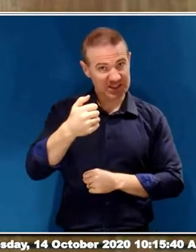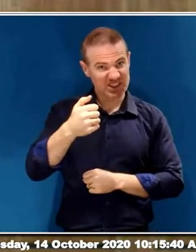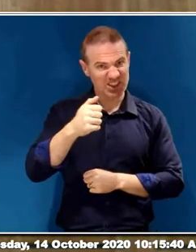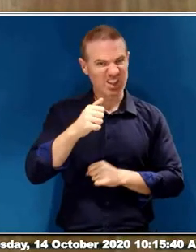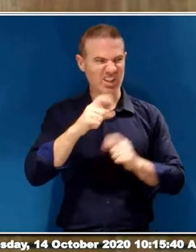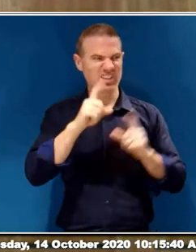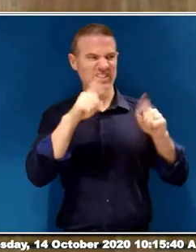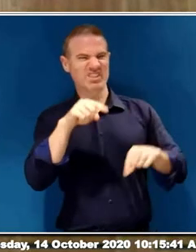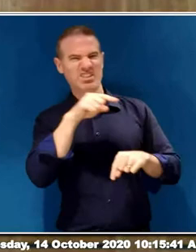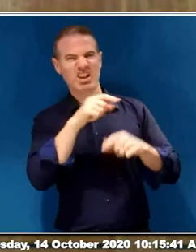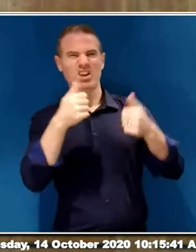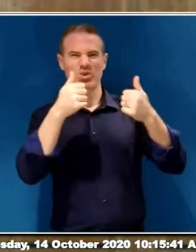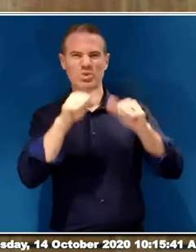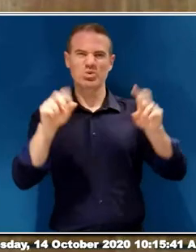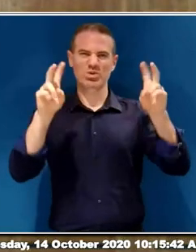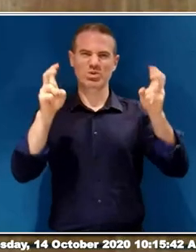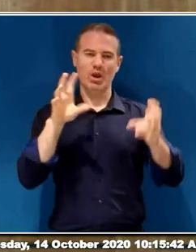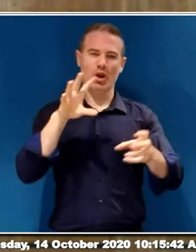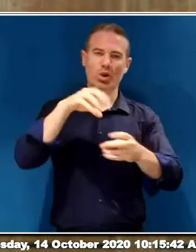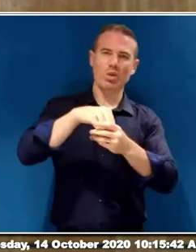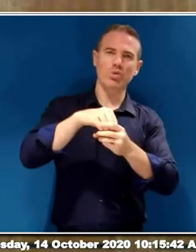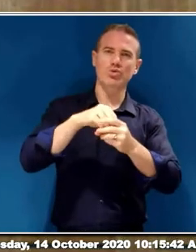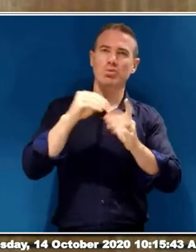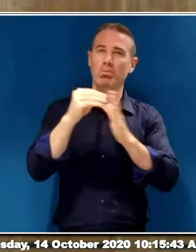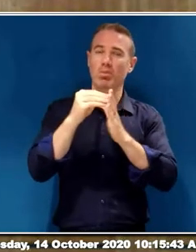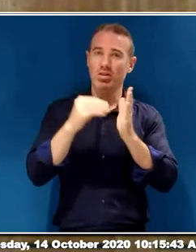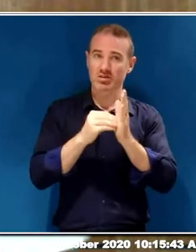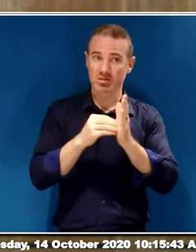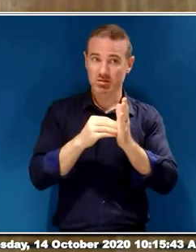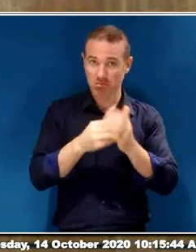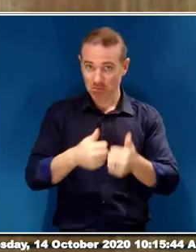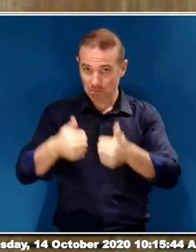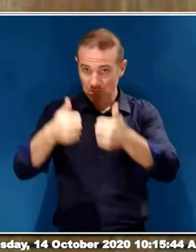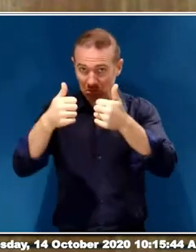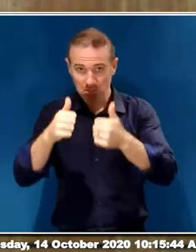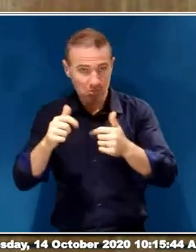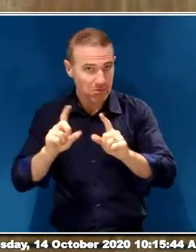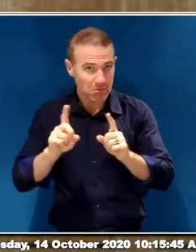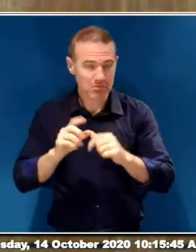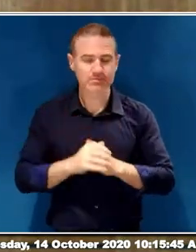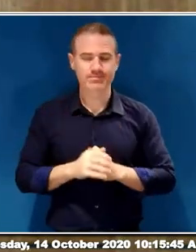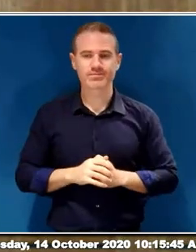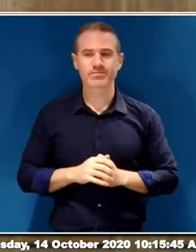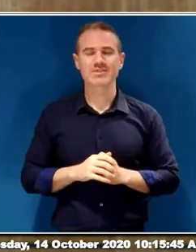Yes. So in Year 6, Kobe had an extremely successful year.